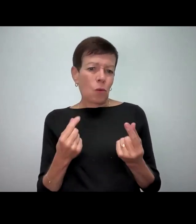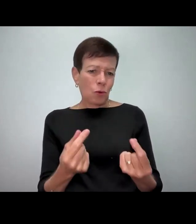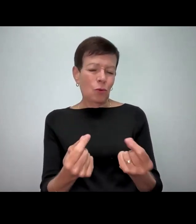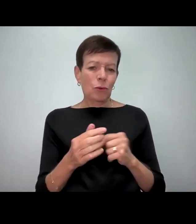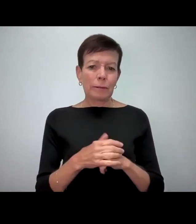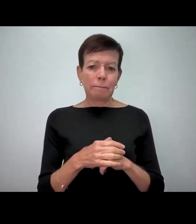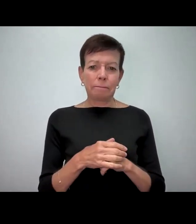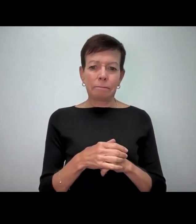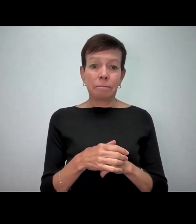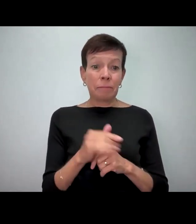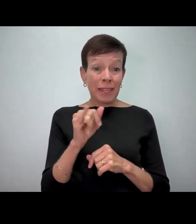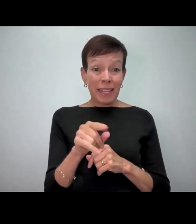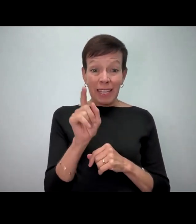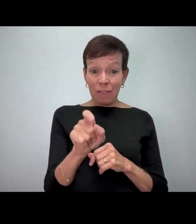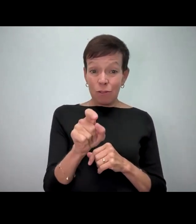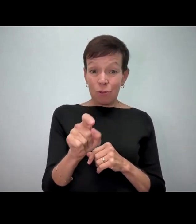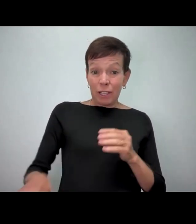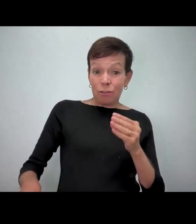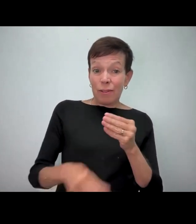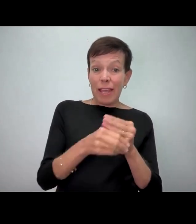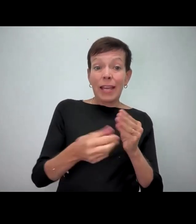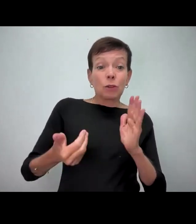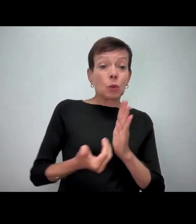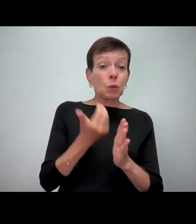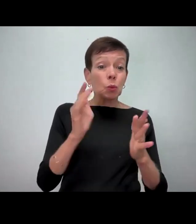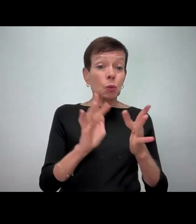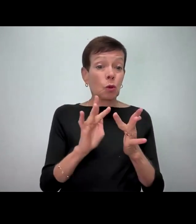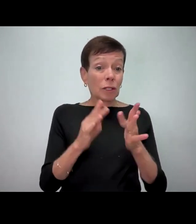a new contact to an existing organization, I'll show you. It's very straightforward,